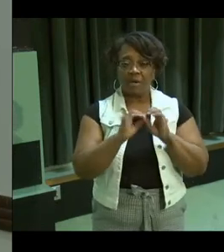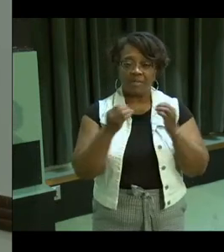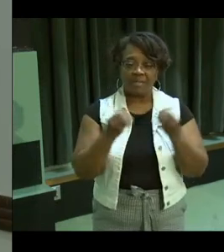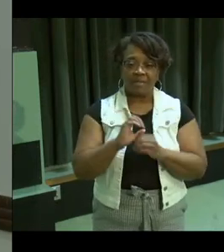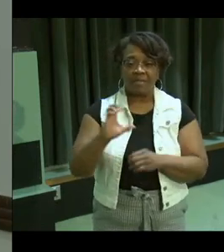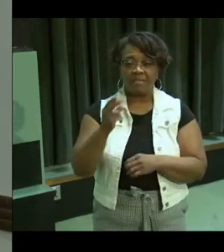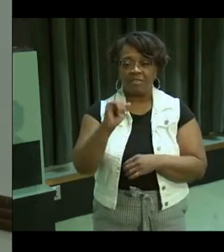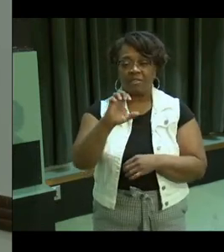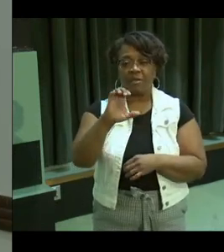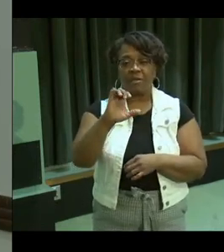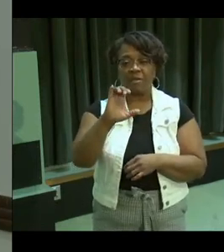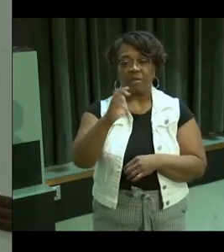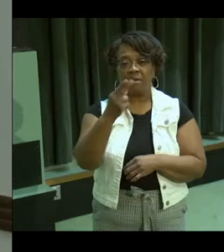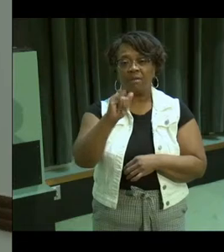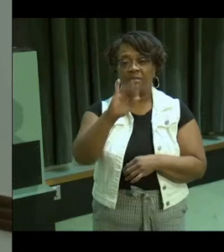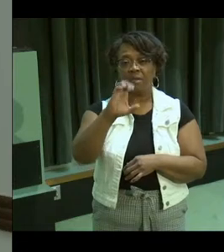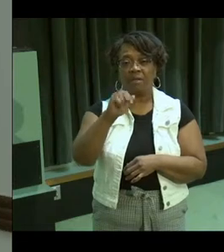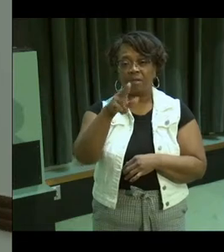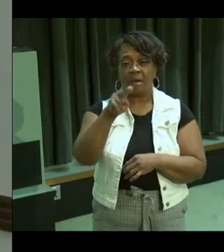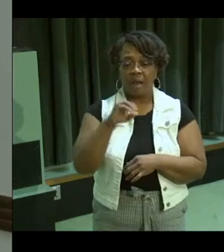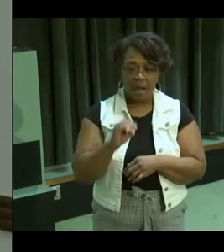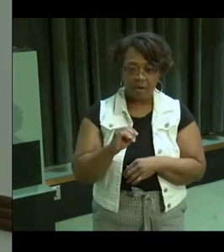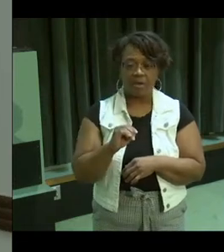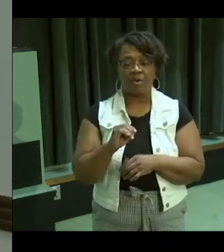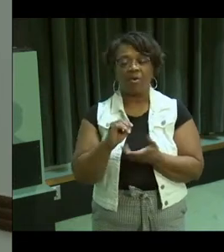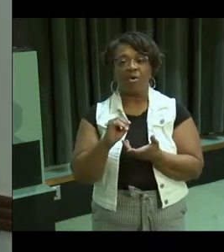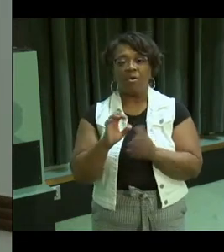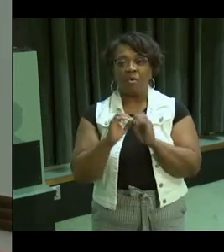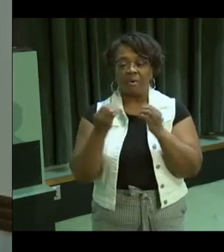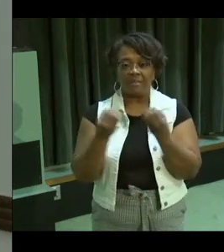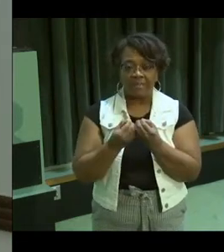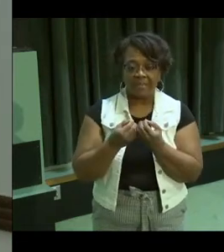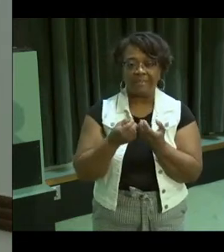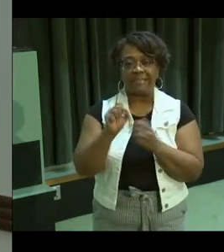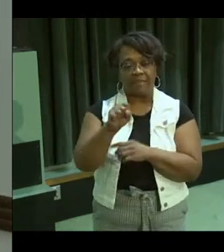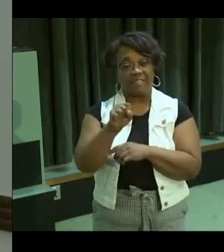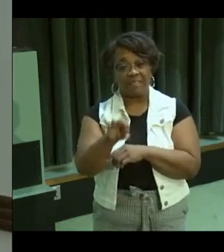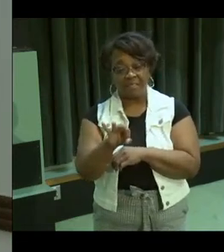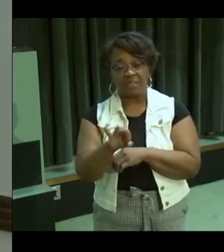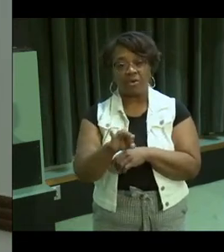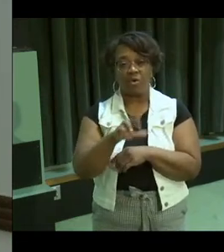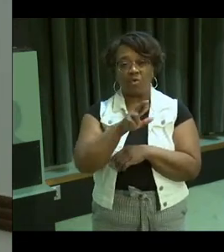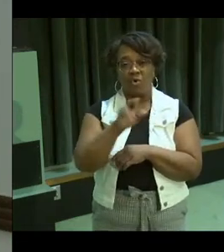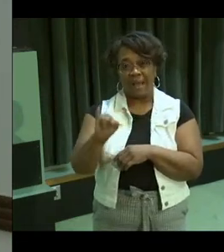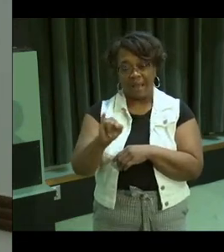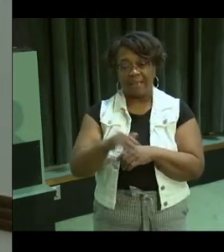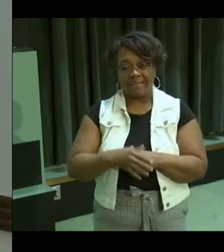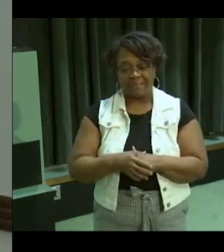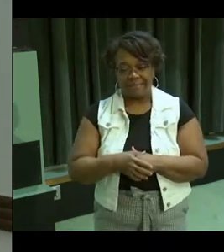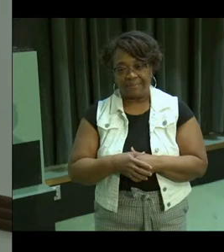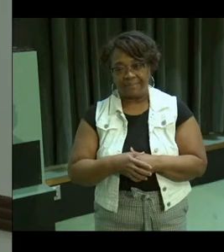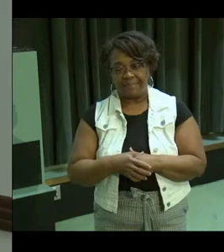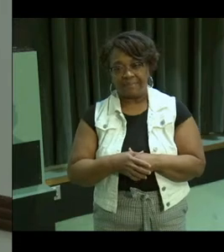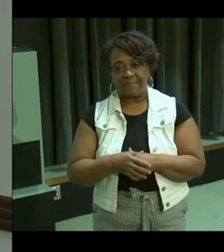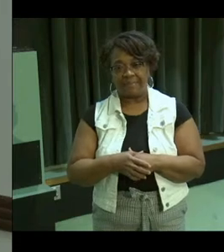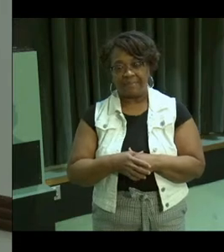Foundation of San Francisco and the Rhode Islands, which I think